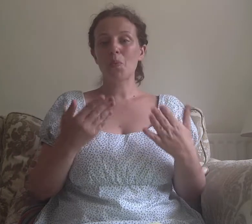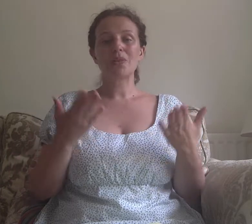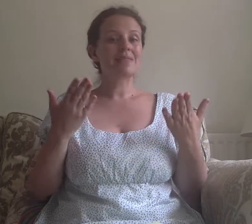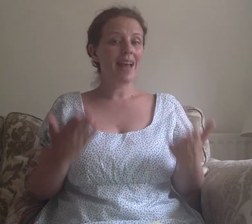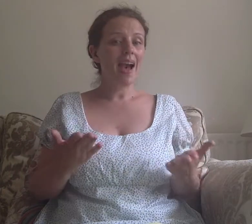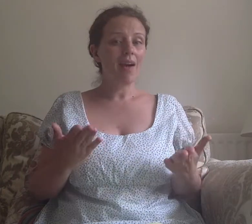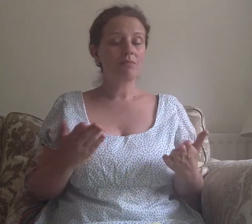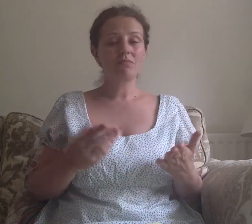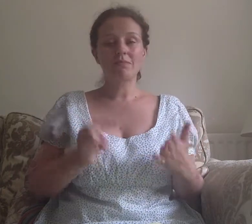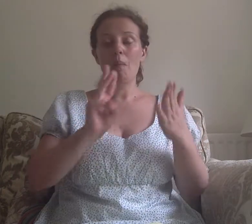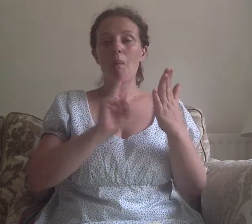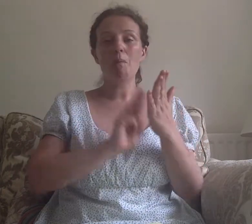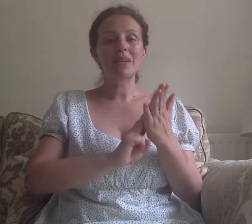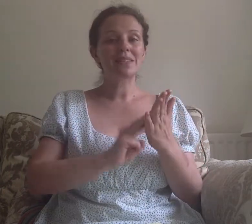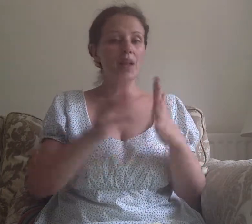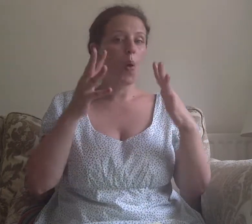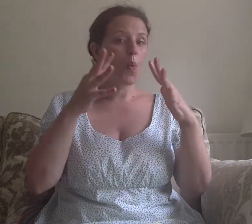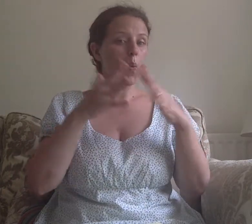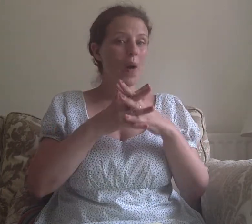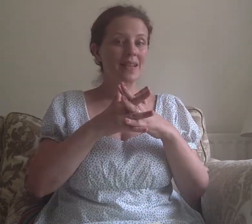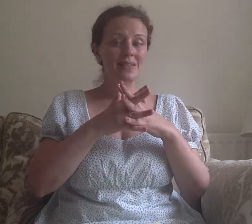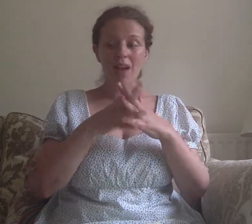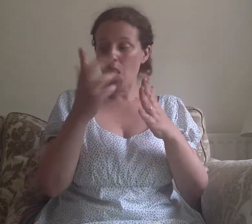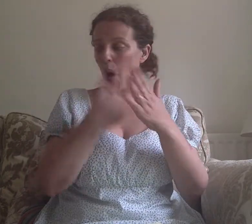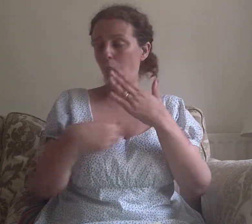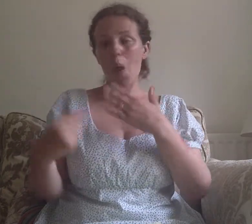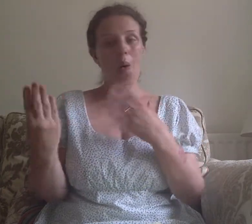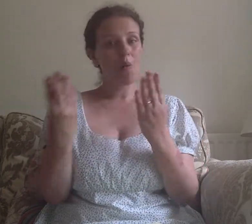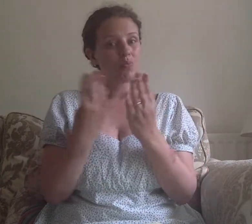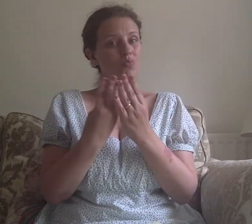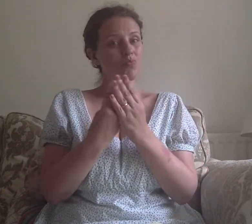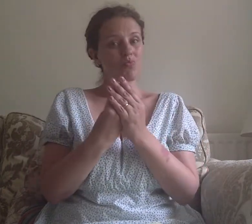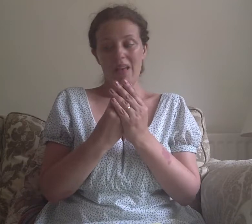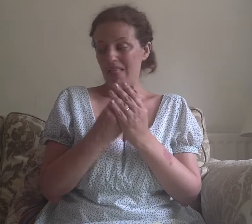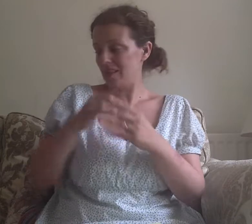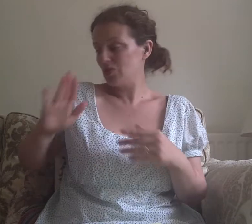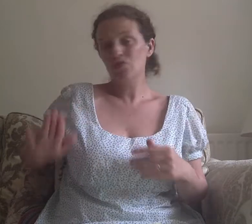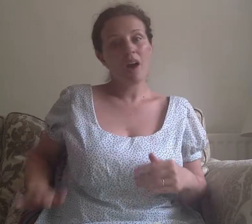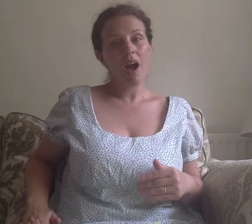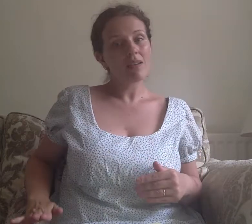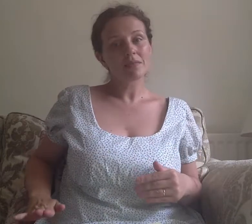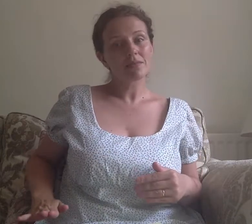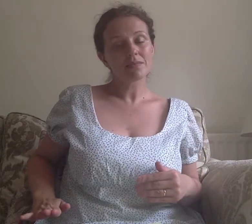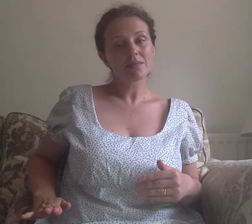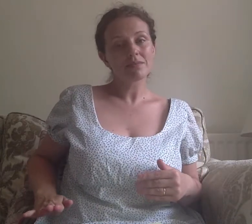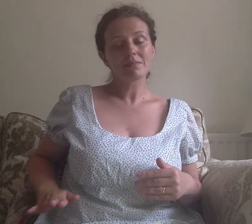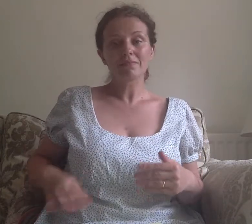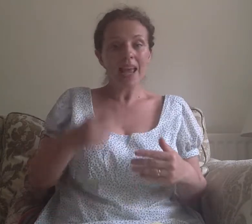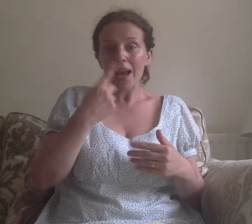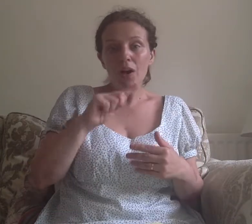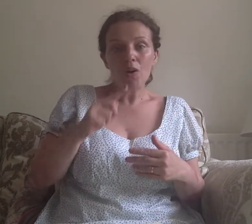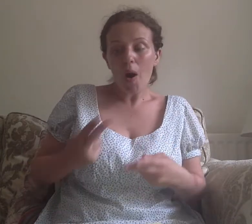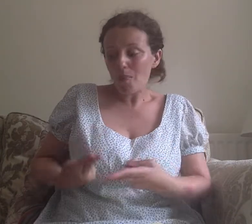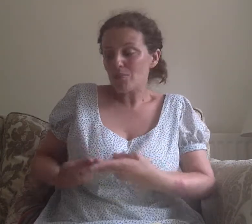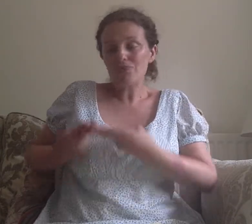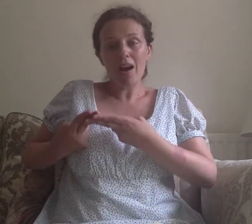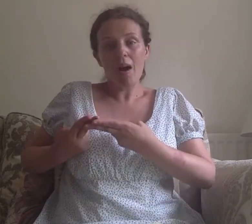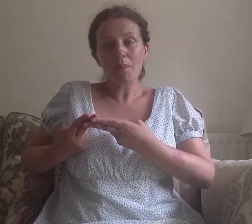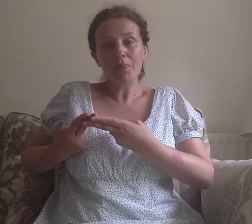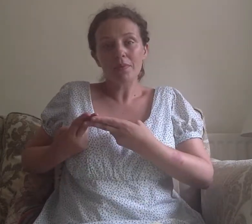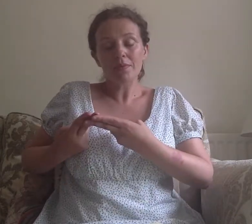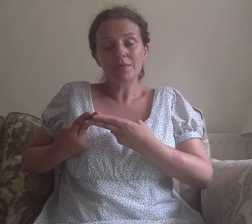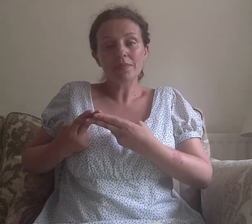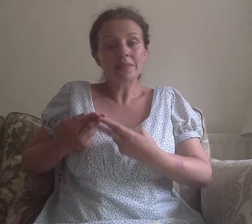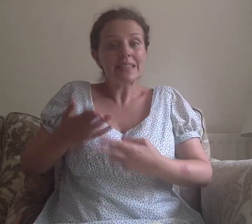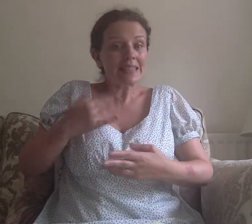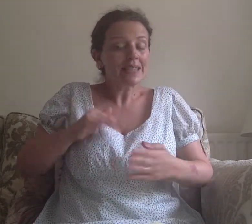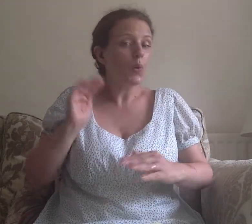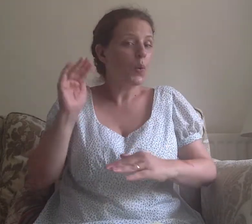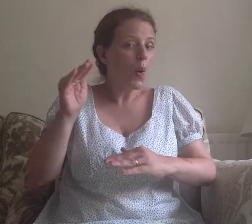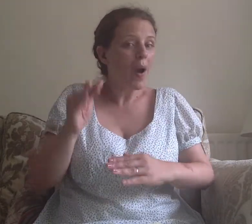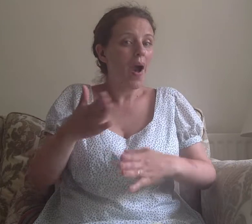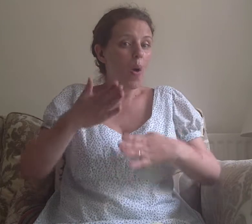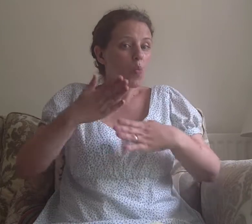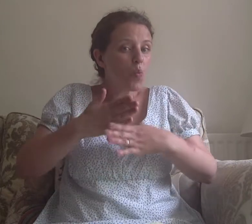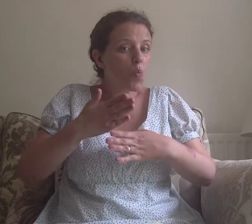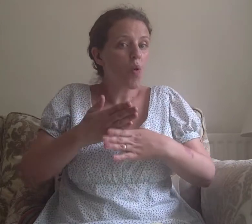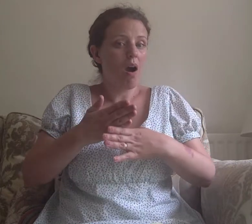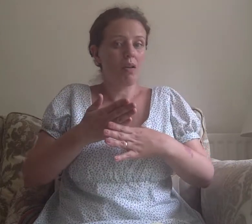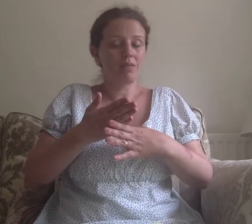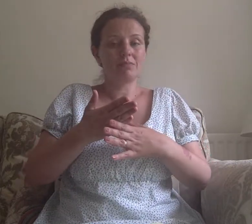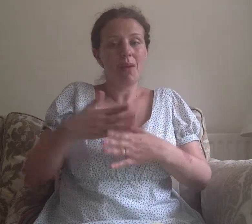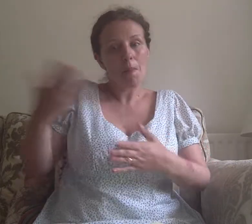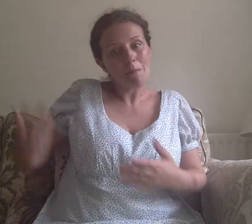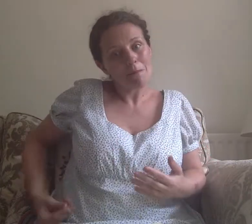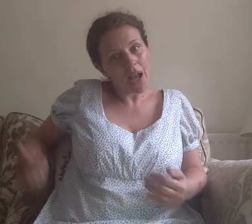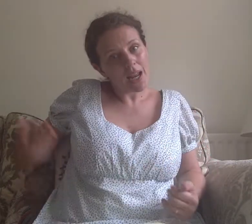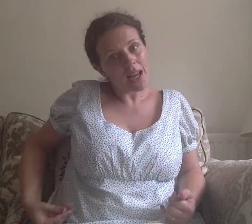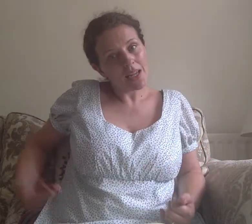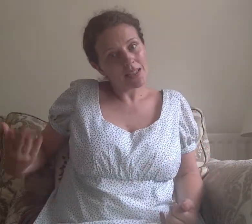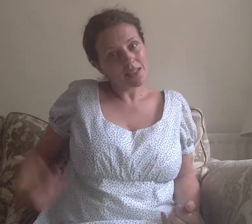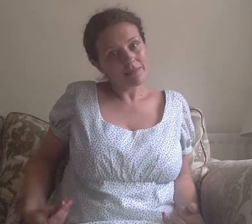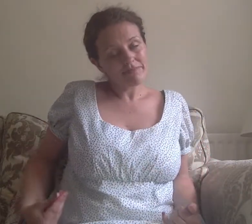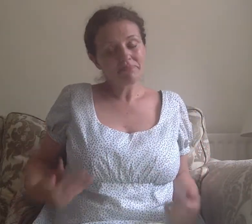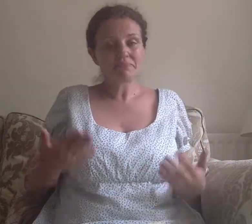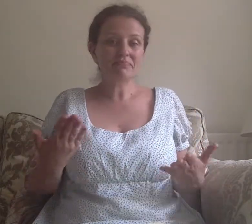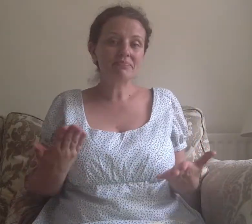Now Mr Weston was alone with a child he wasn't able to bring up, he needed to go out to work to earn money.